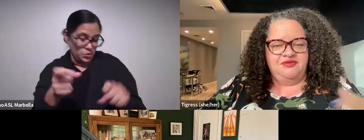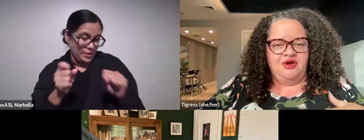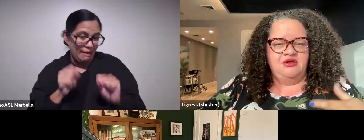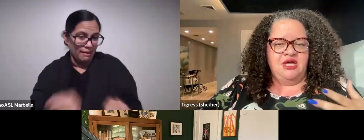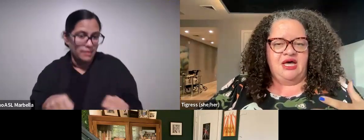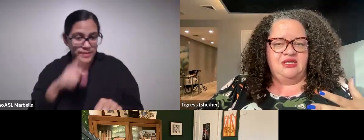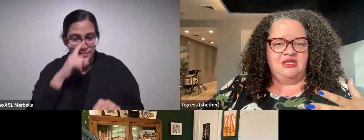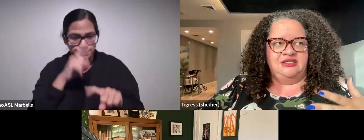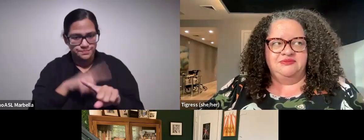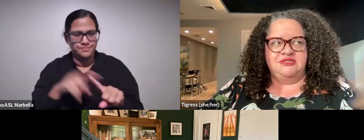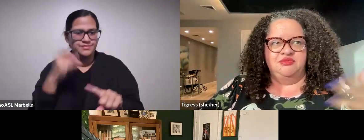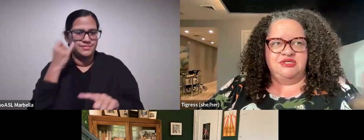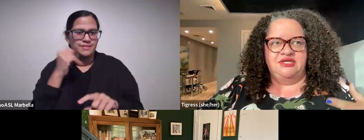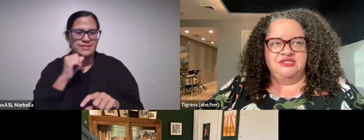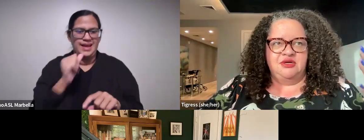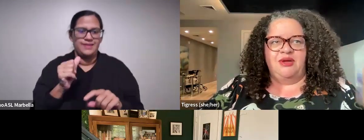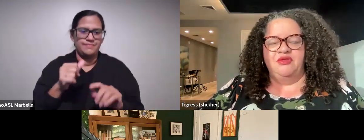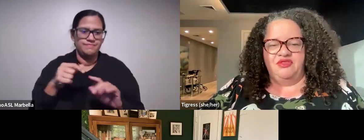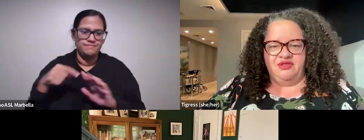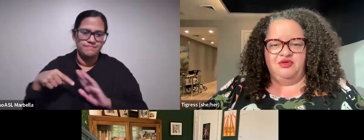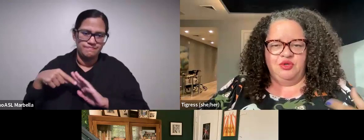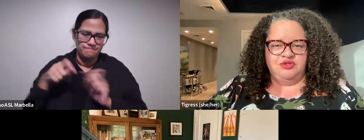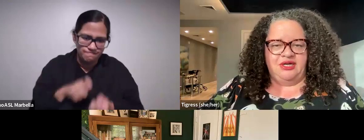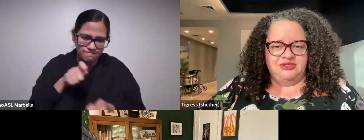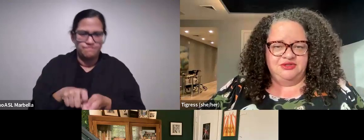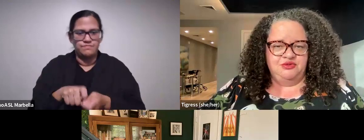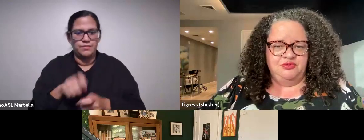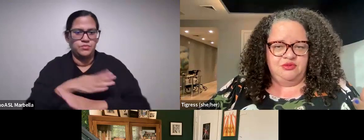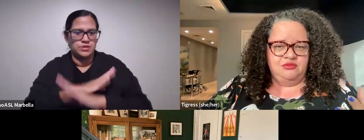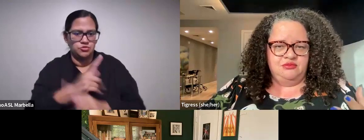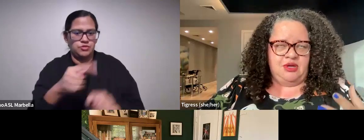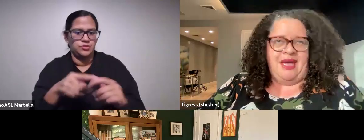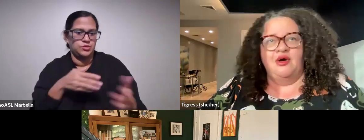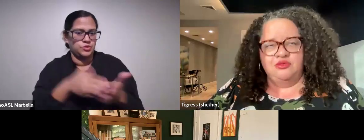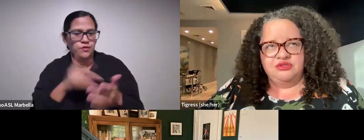But if there are not explicit protections around the thing that you are trying to sue about,